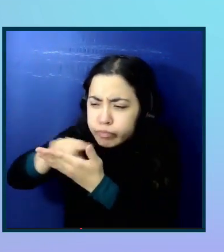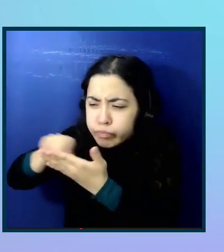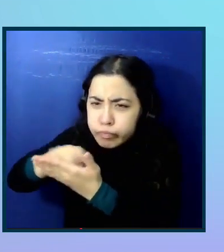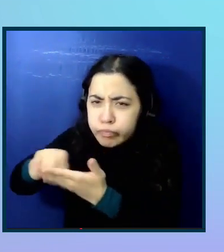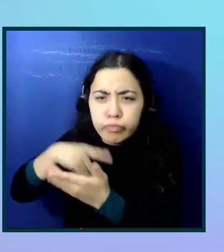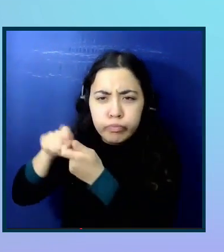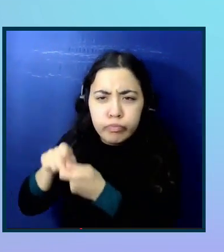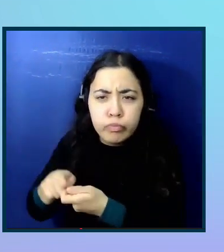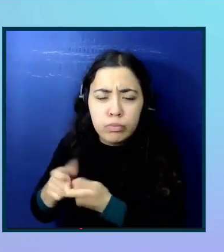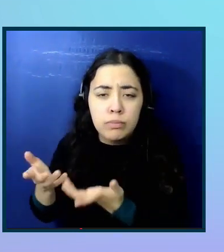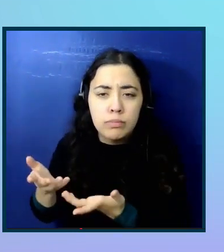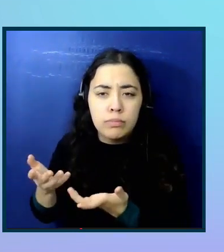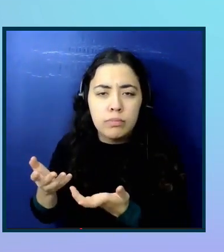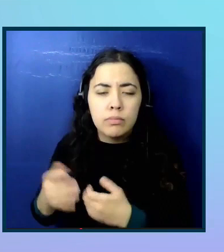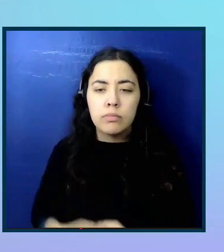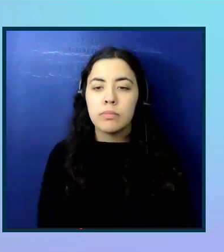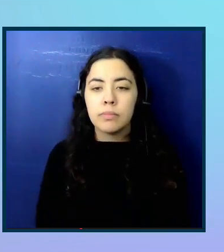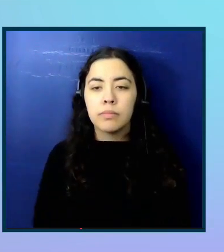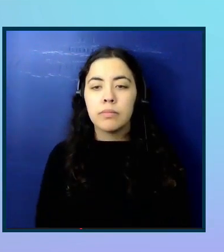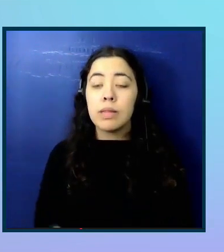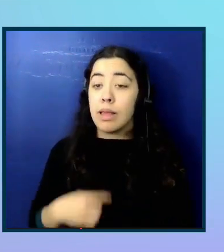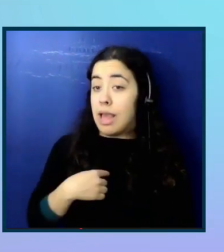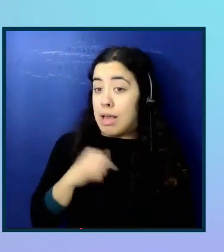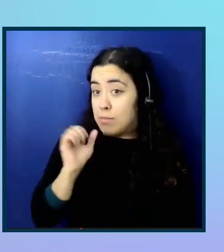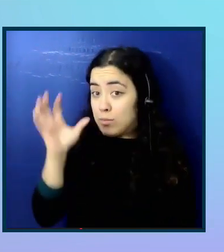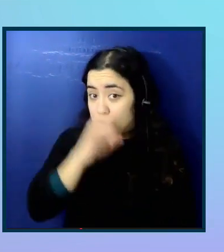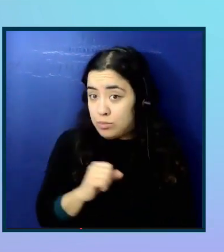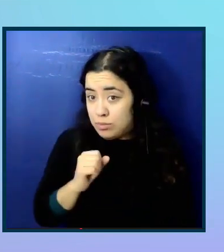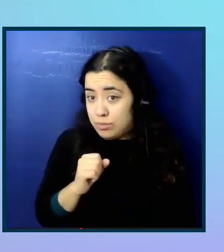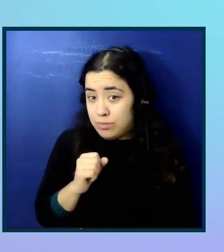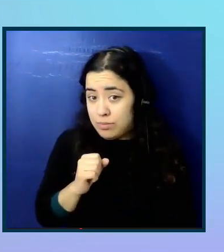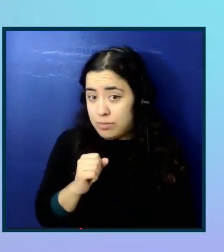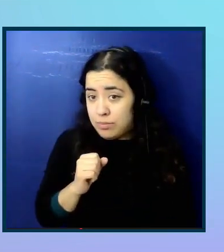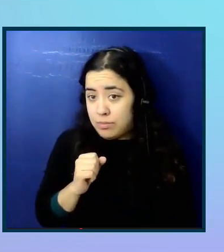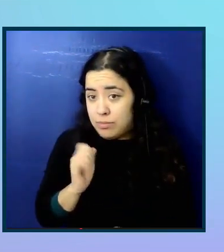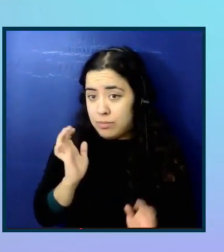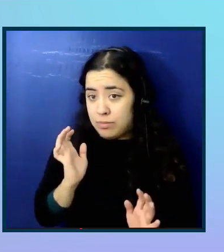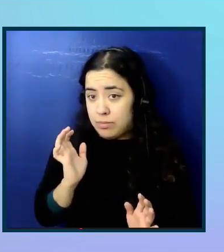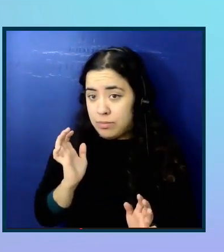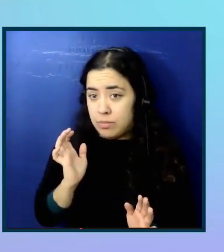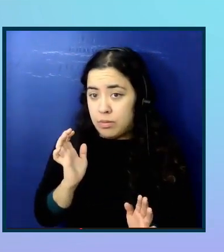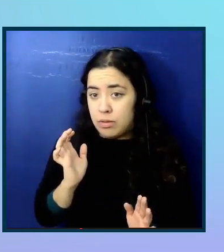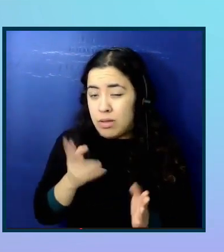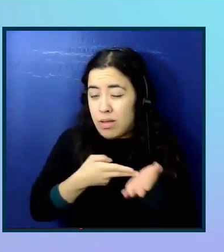I don't assume anyone anything is standard these days. Honestly, it's like at some point,